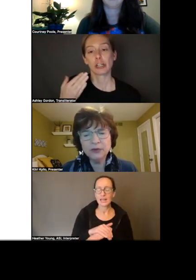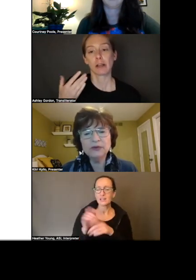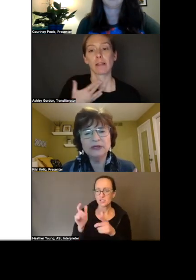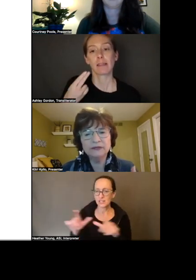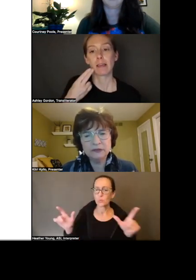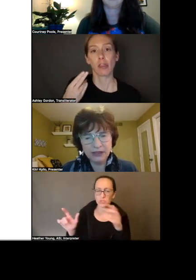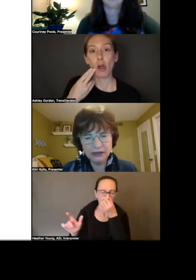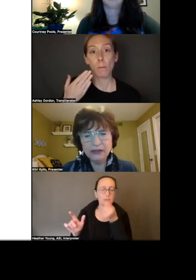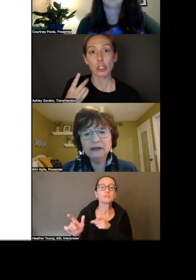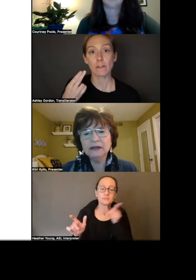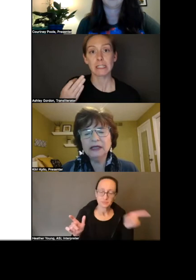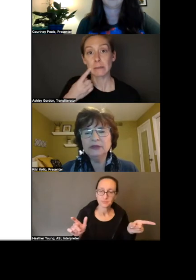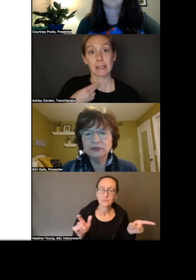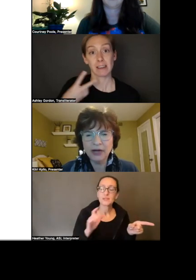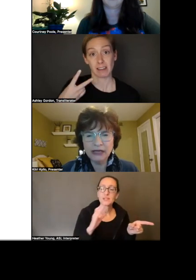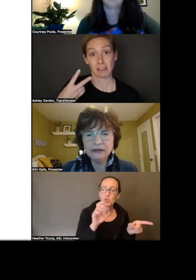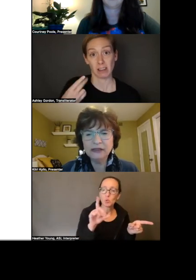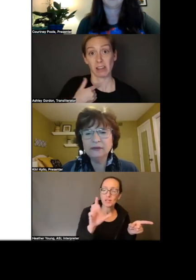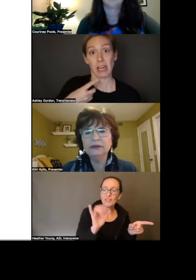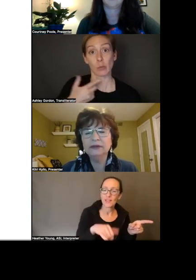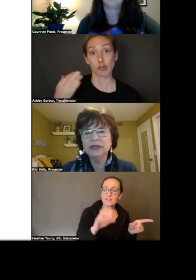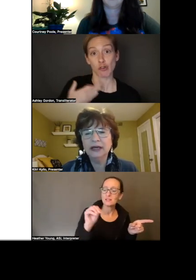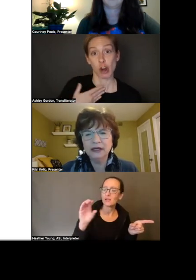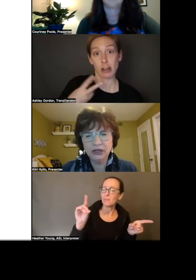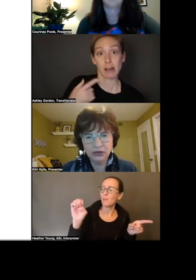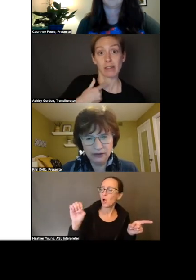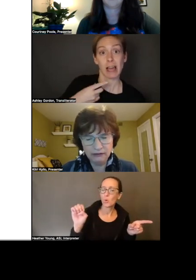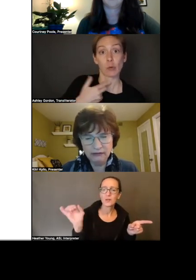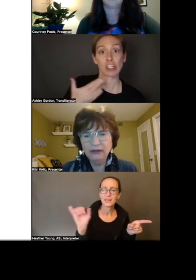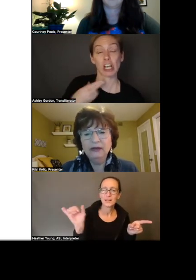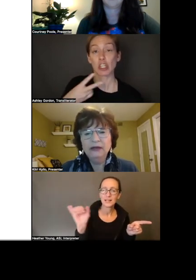modes of speaking the language, writing the language and cueing.